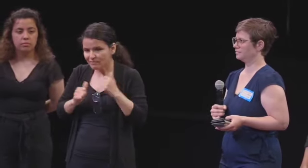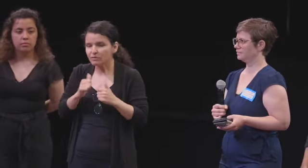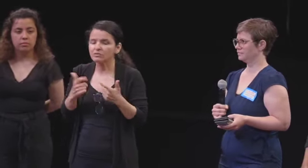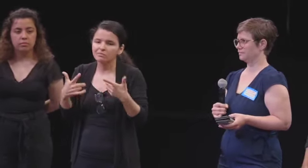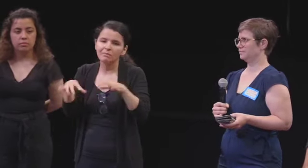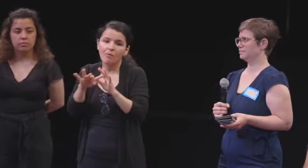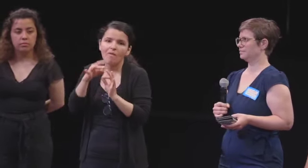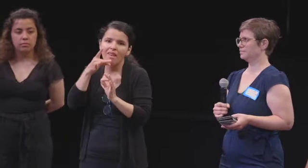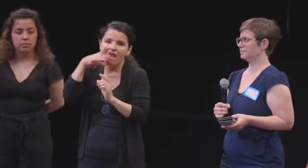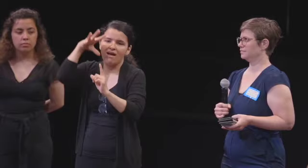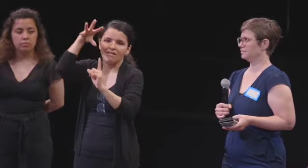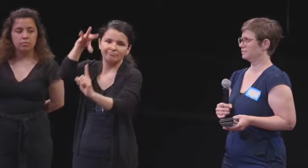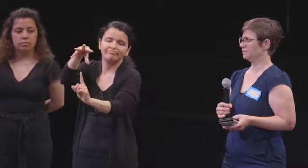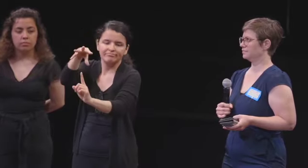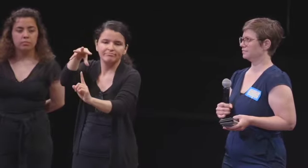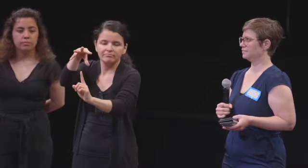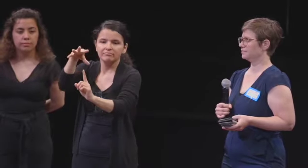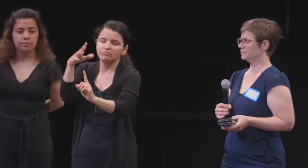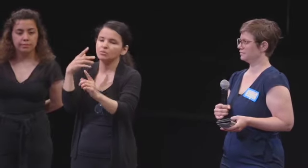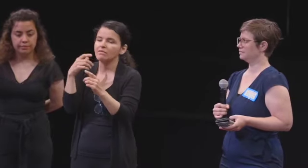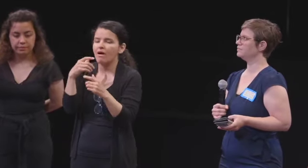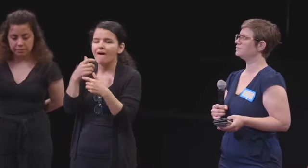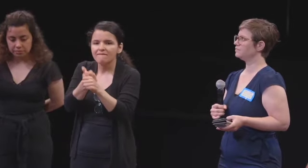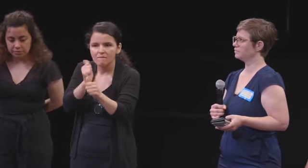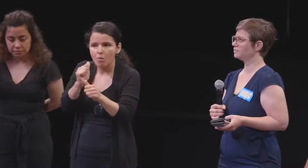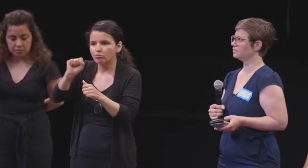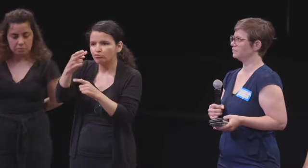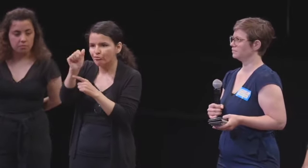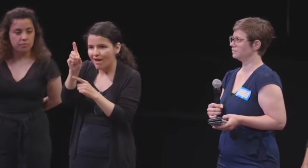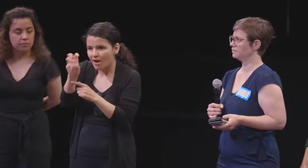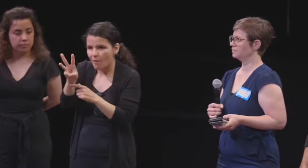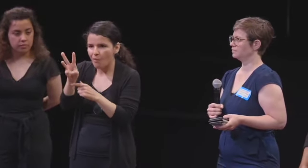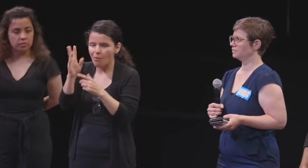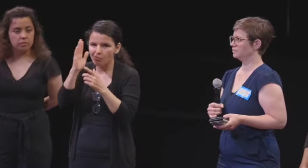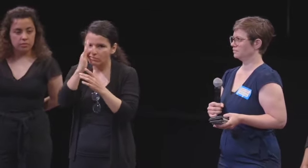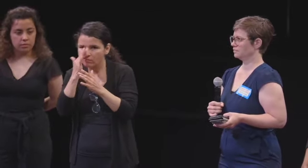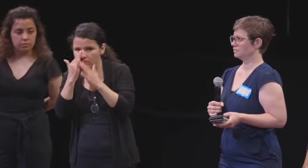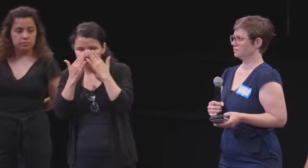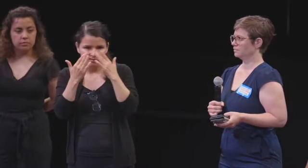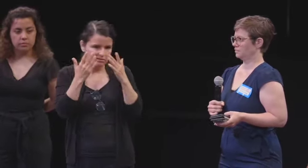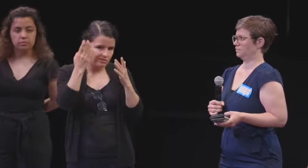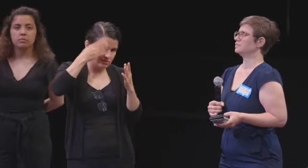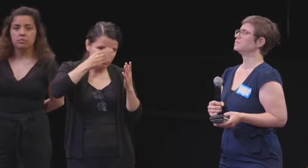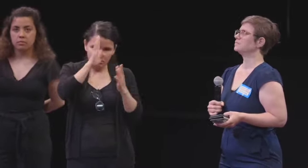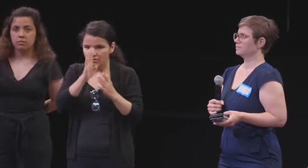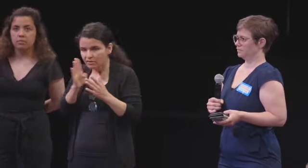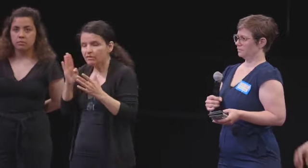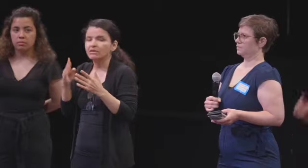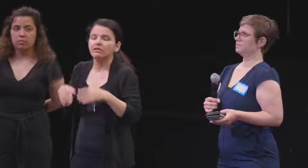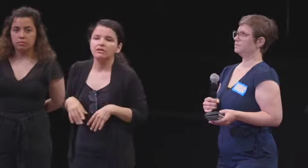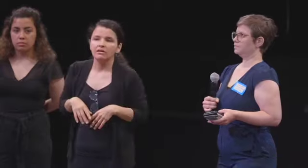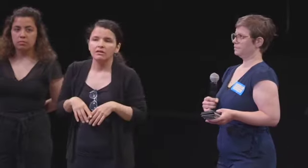and on the interpreters they can't enjoy the performance so it's important to have appropriate lighting and to avoids shadows, you know, that cast